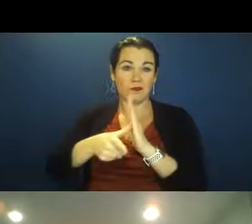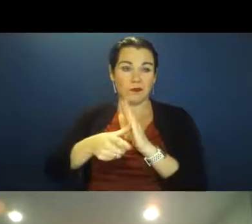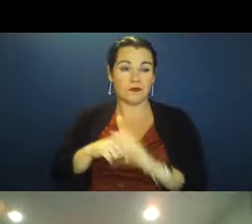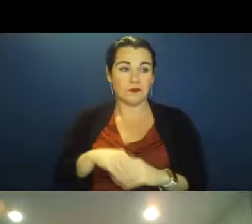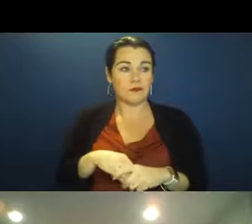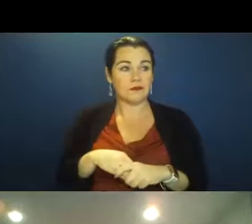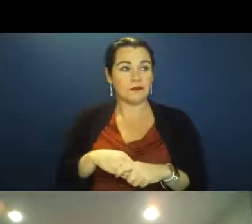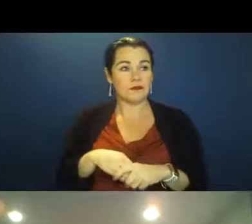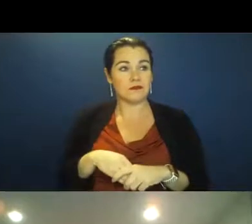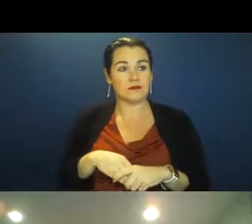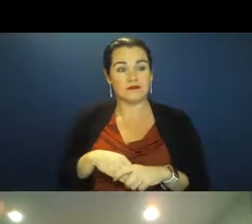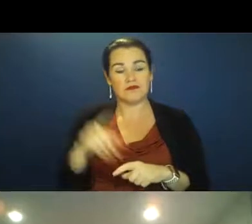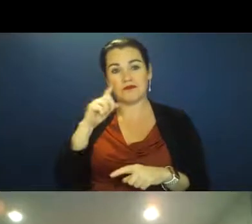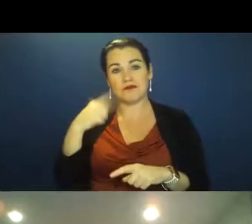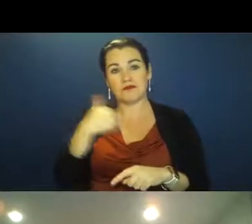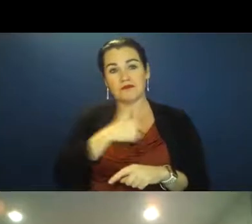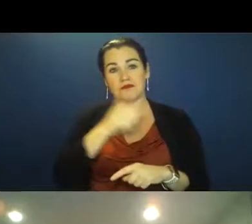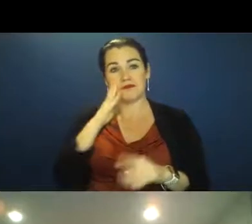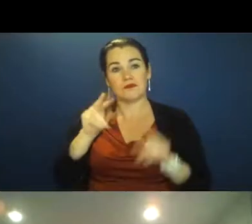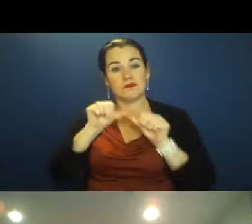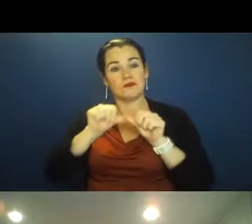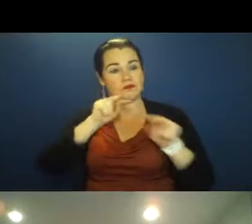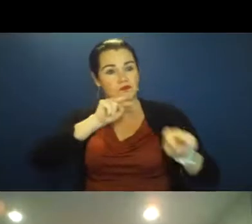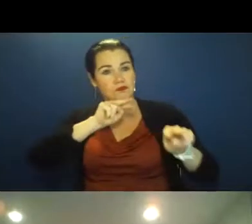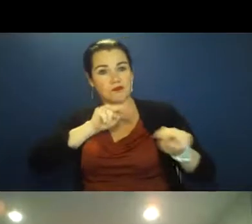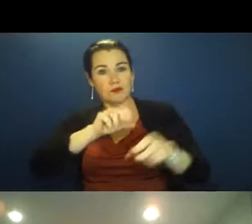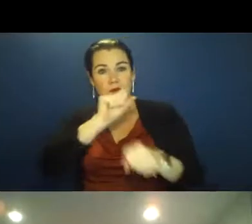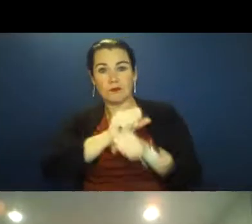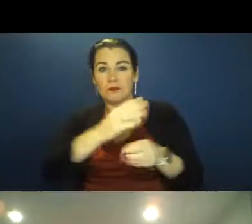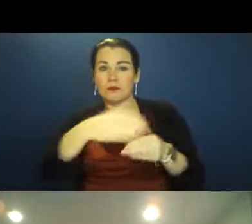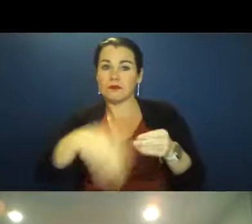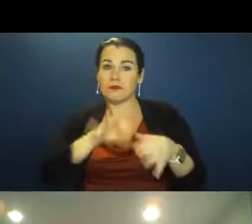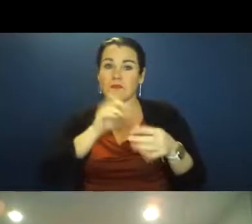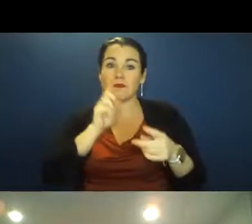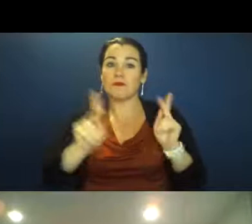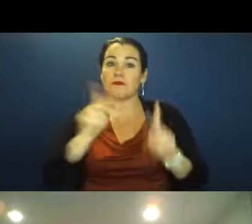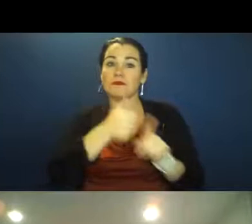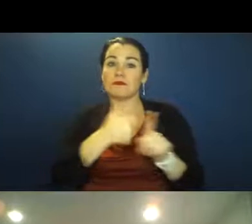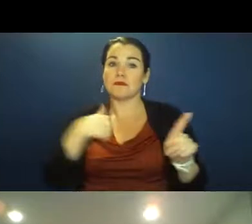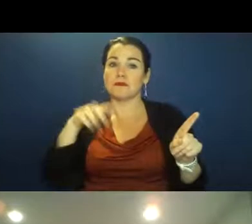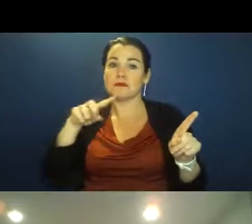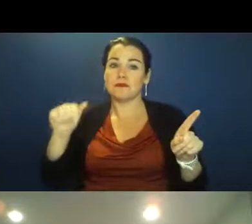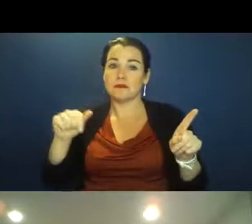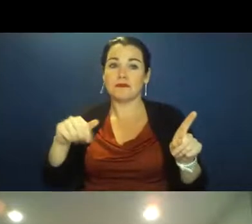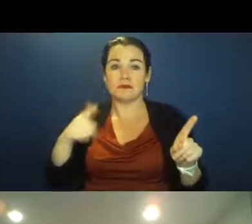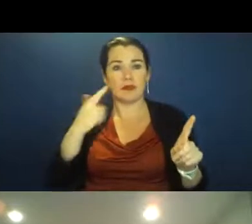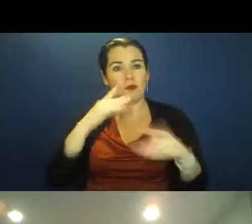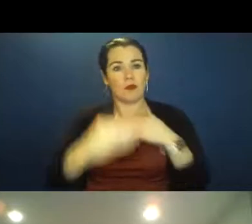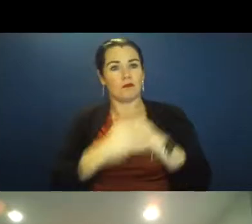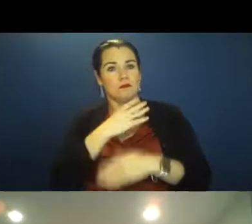and I'll pass this back over to Kirstin.